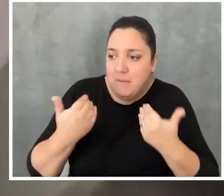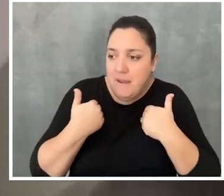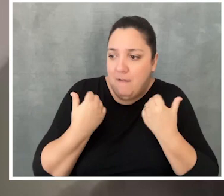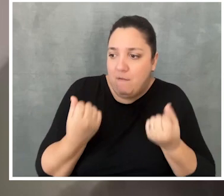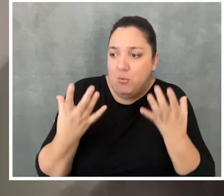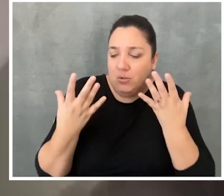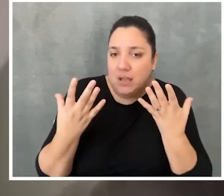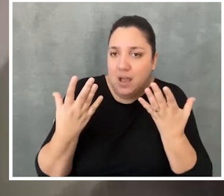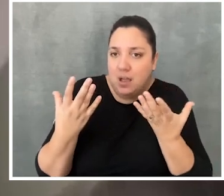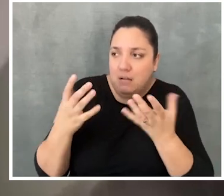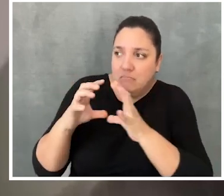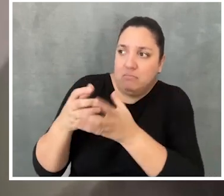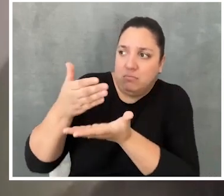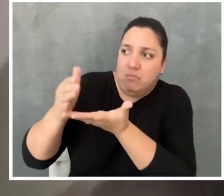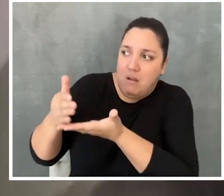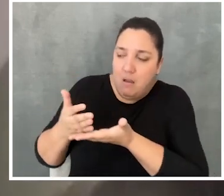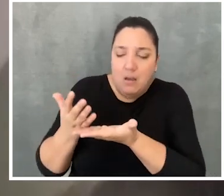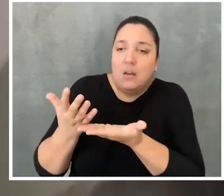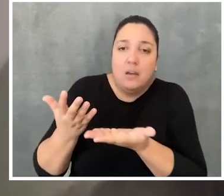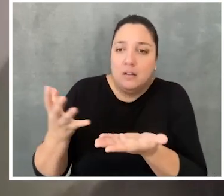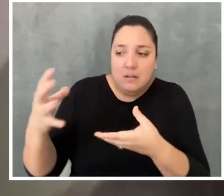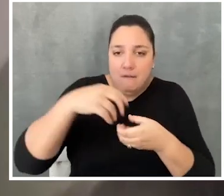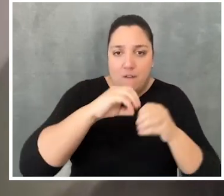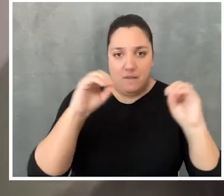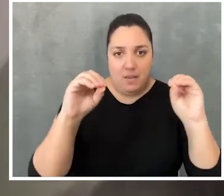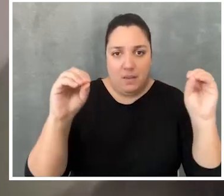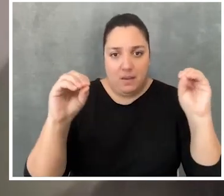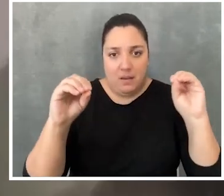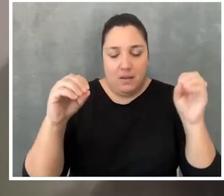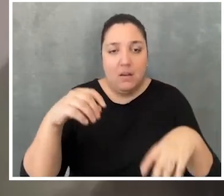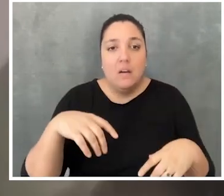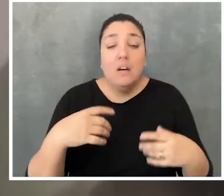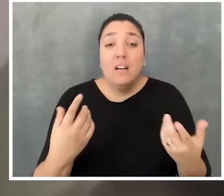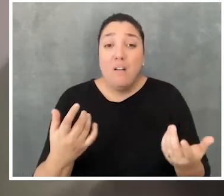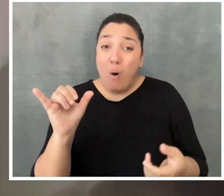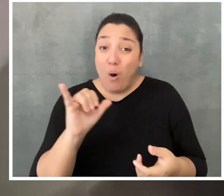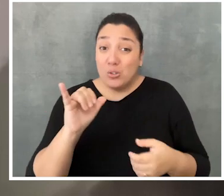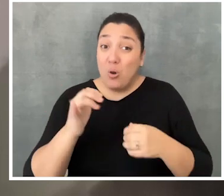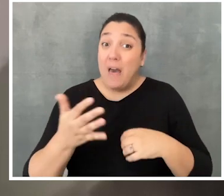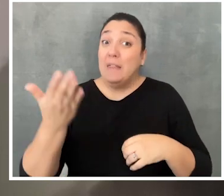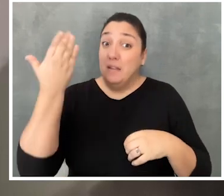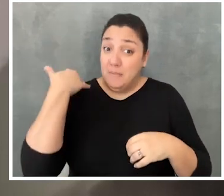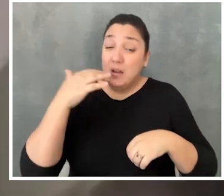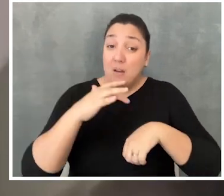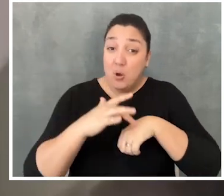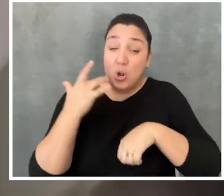And like I said earlier, the movement often asked people to give up important parts of their identity